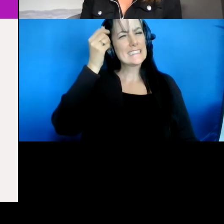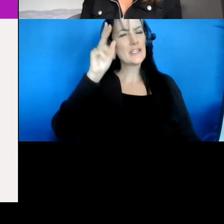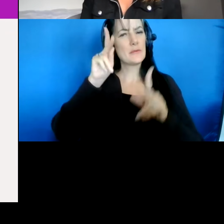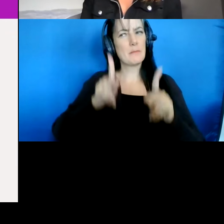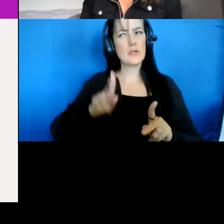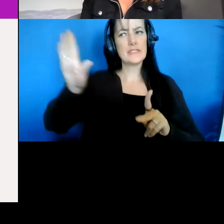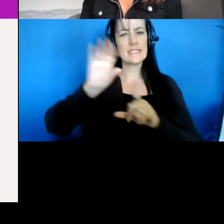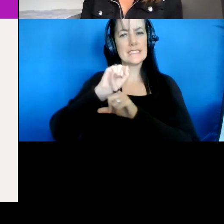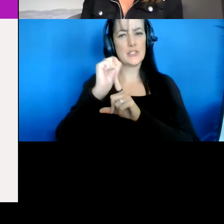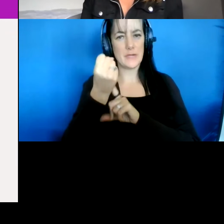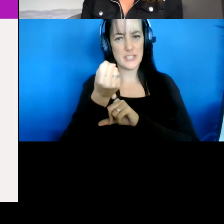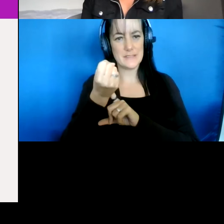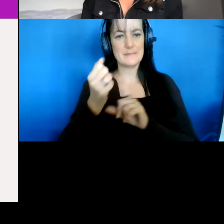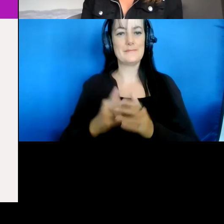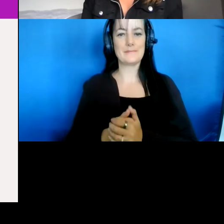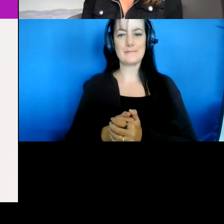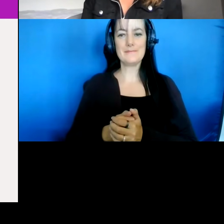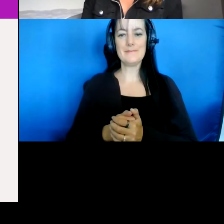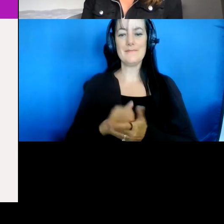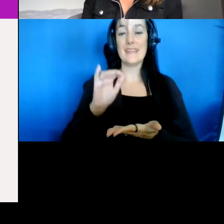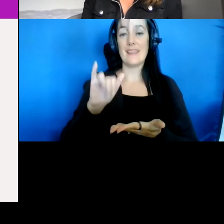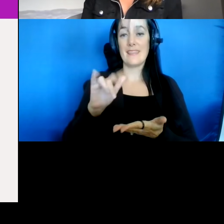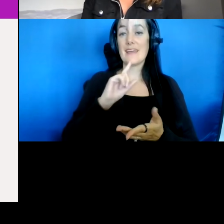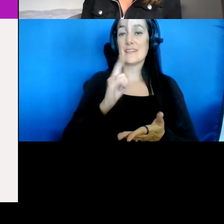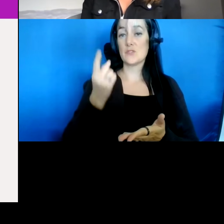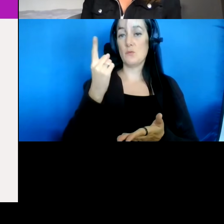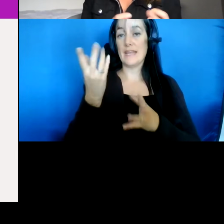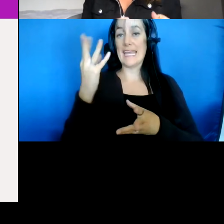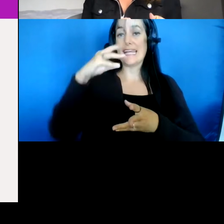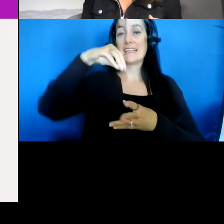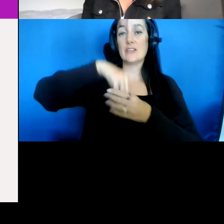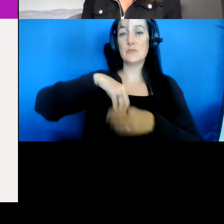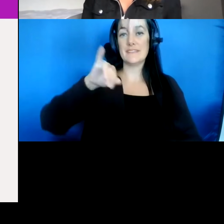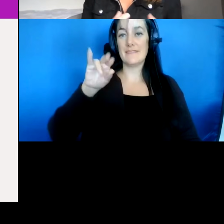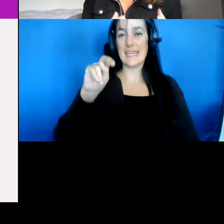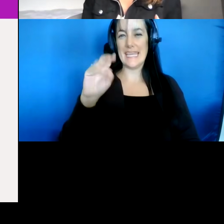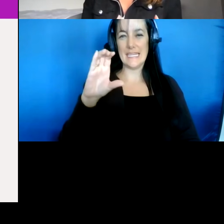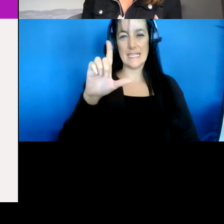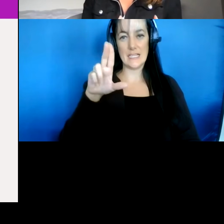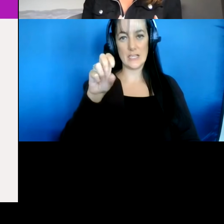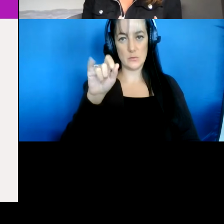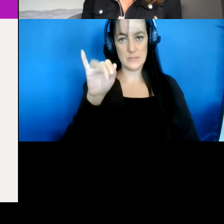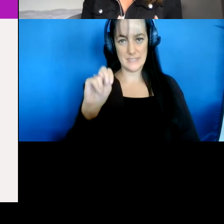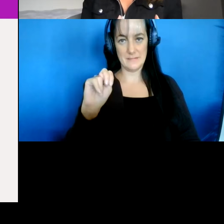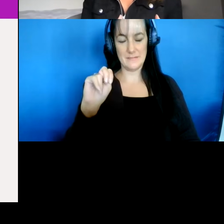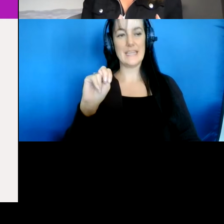situation is one of the inclusive design principles. And it as a principle that I always think about.